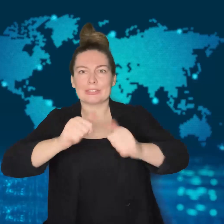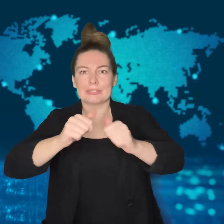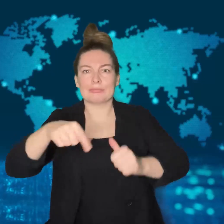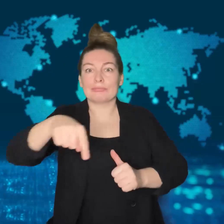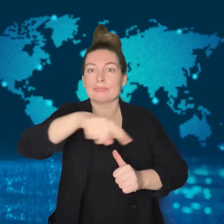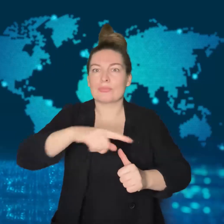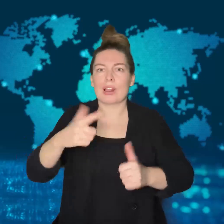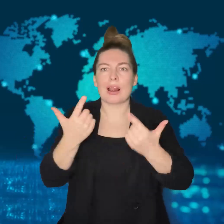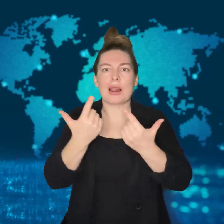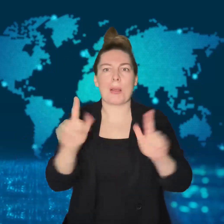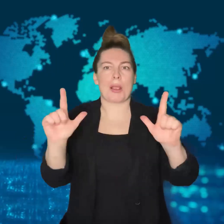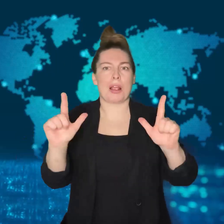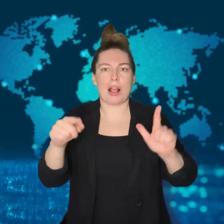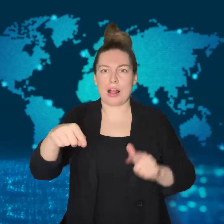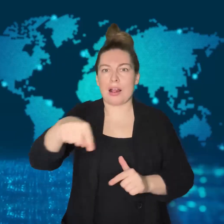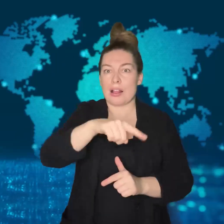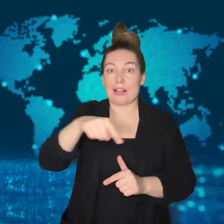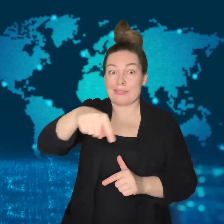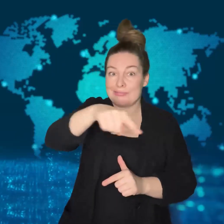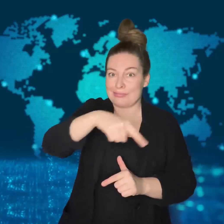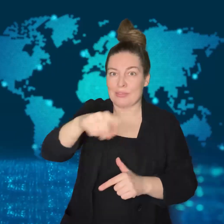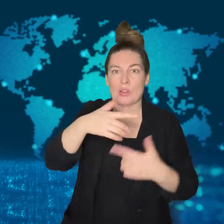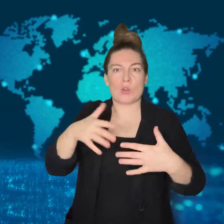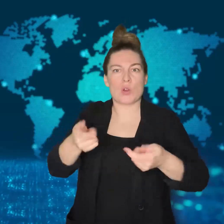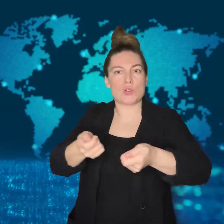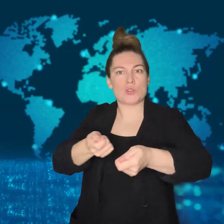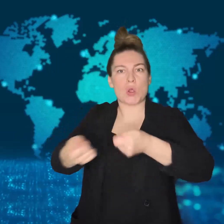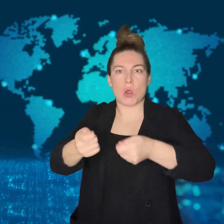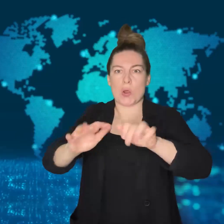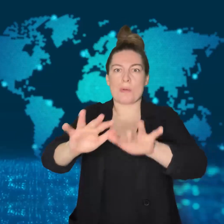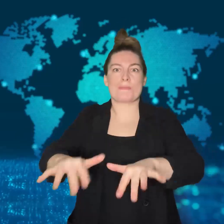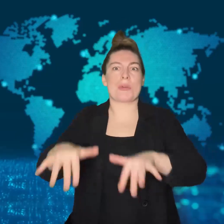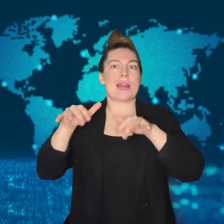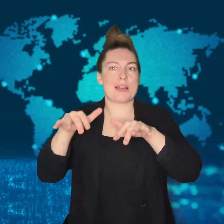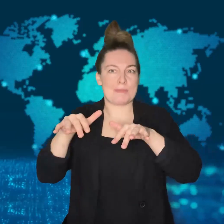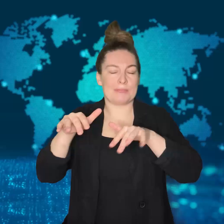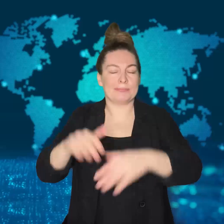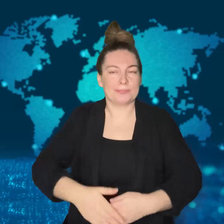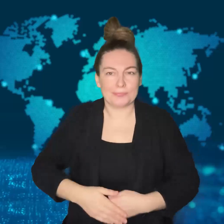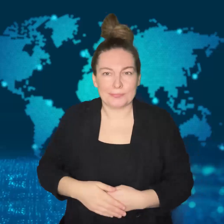Yoon's party has said they will push for